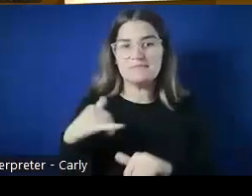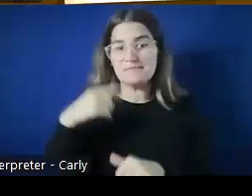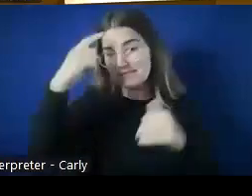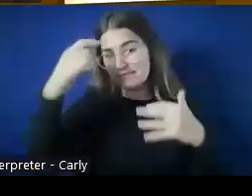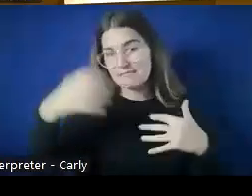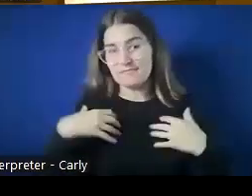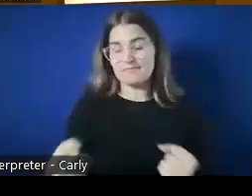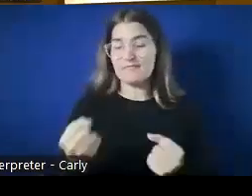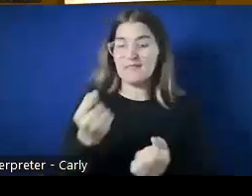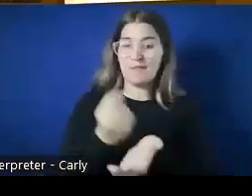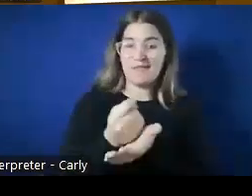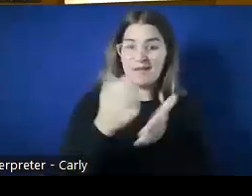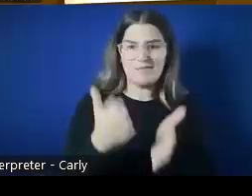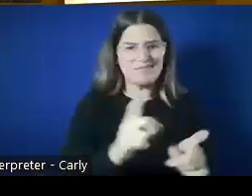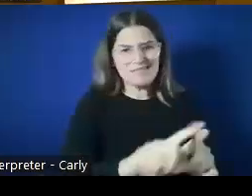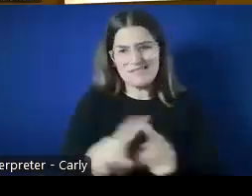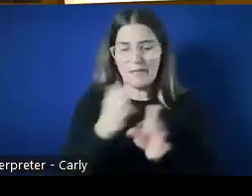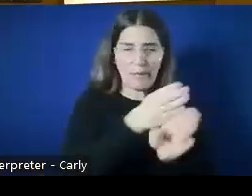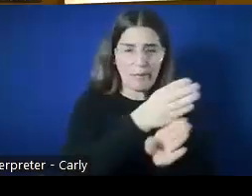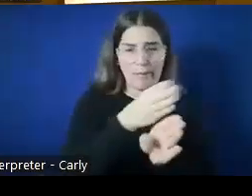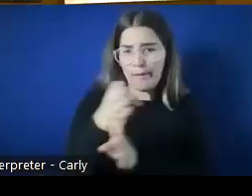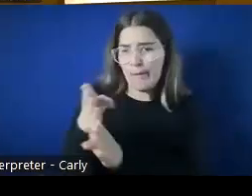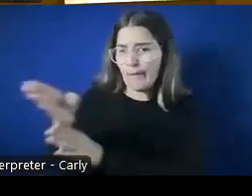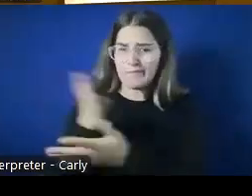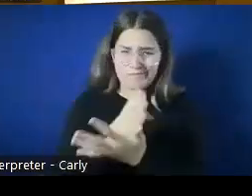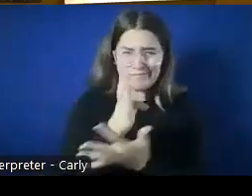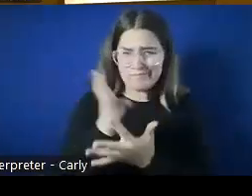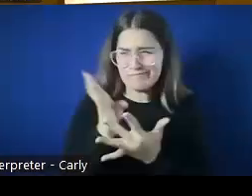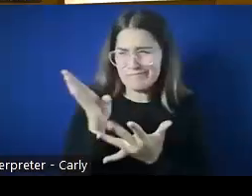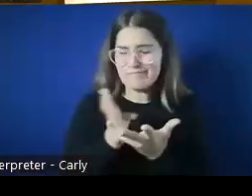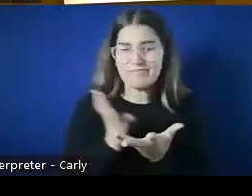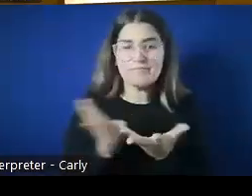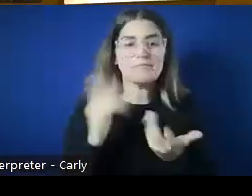across disciplines so those are the clinicians on the ground helping to support the families